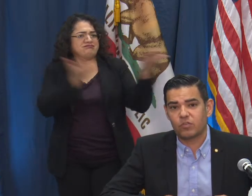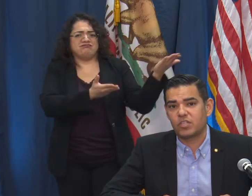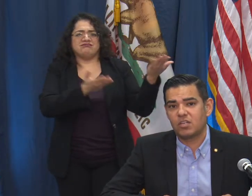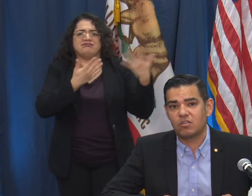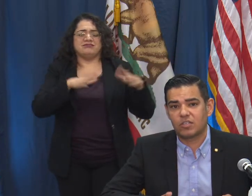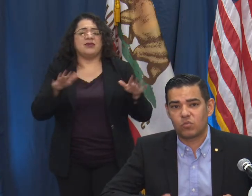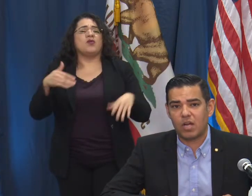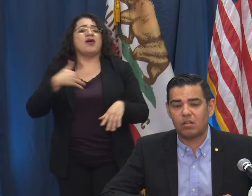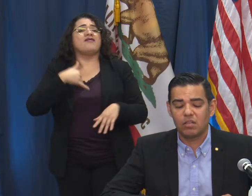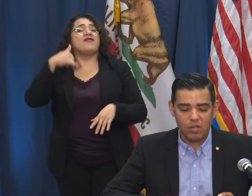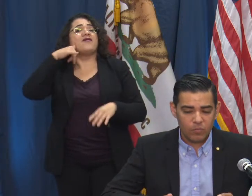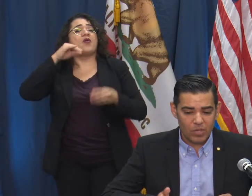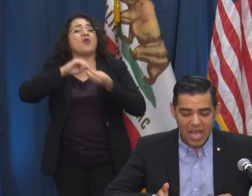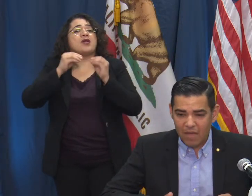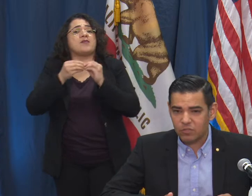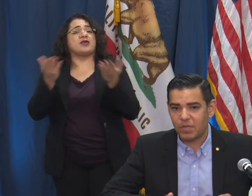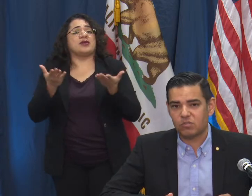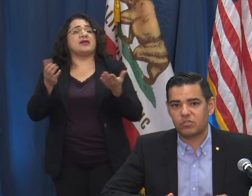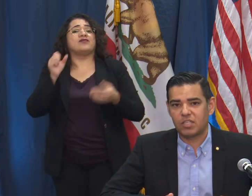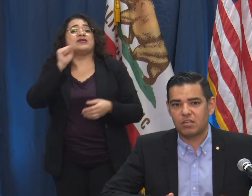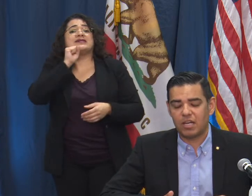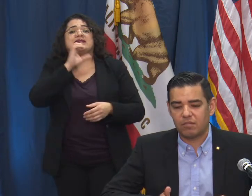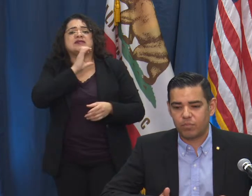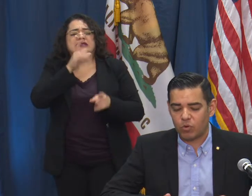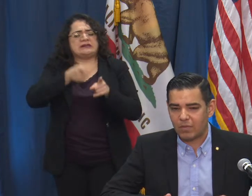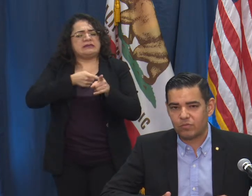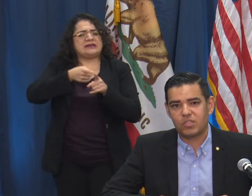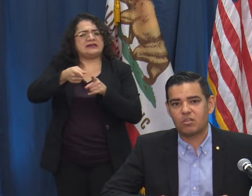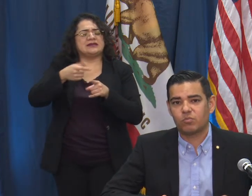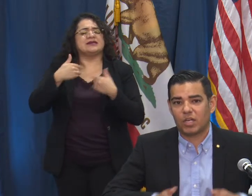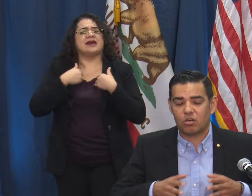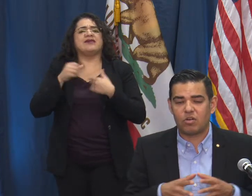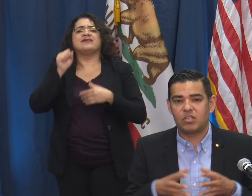for seniors as well. We have special senior programs for seniors. We encourage